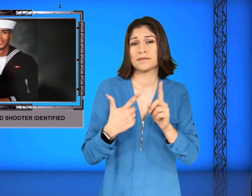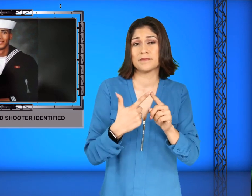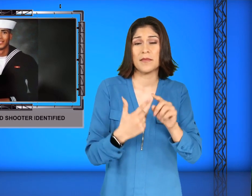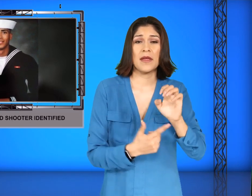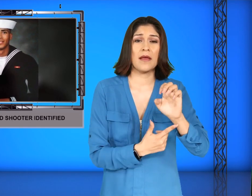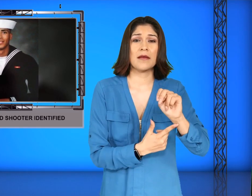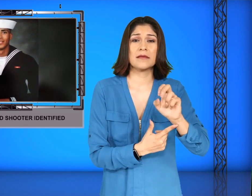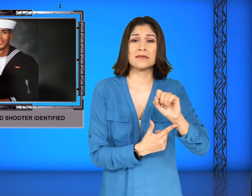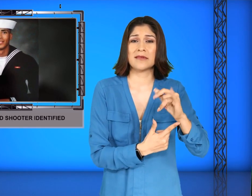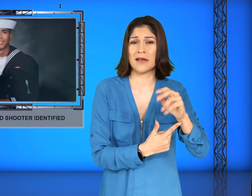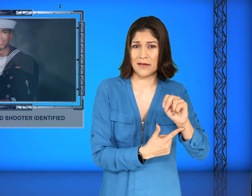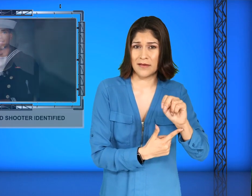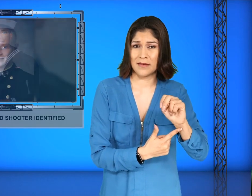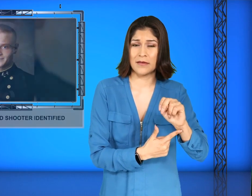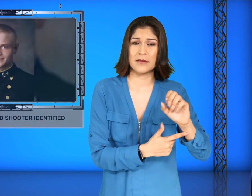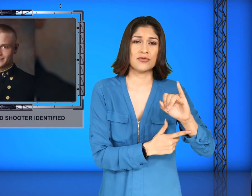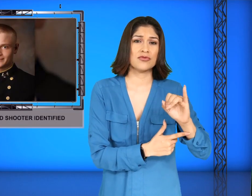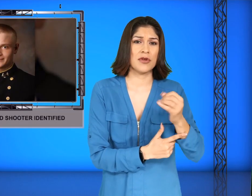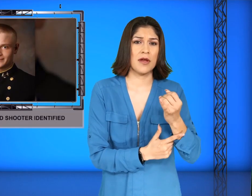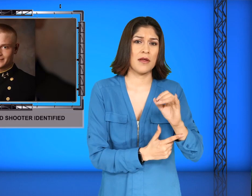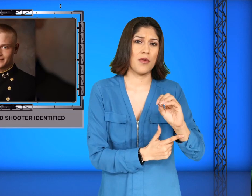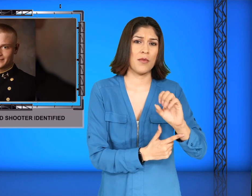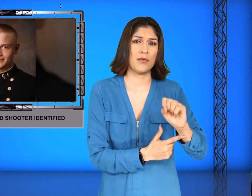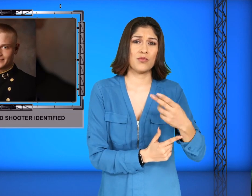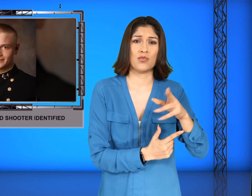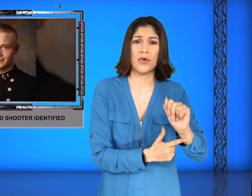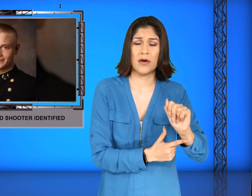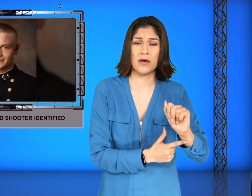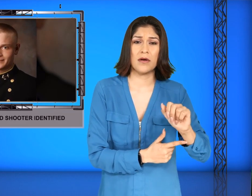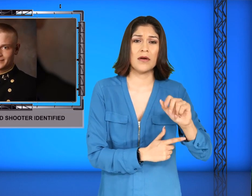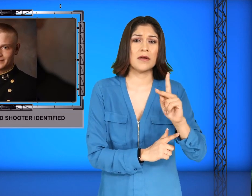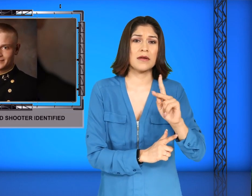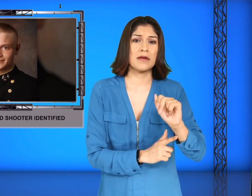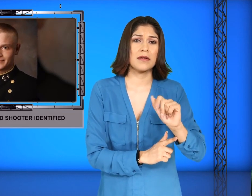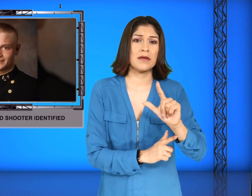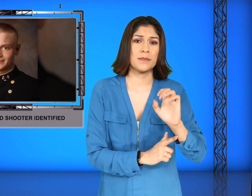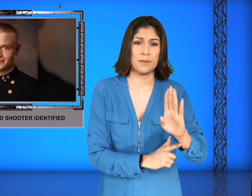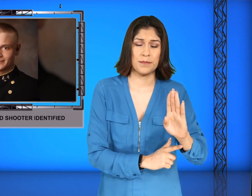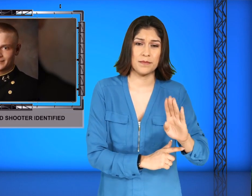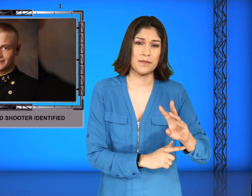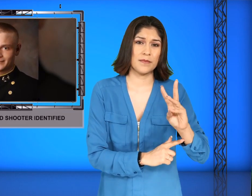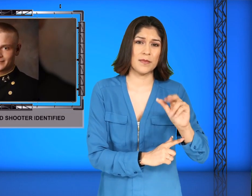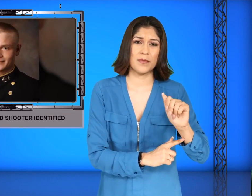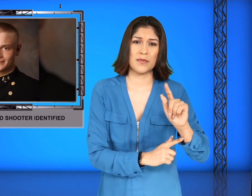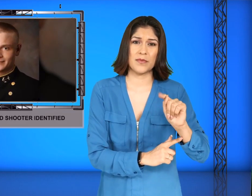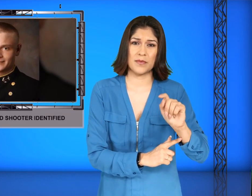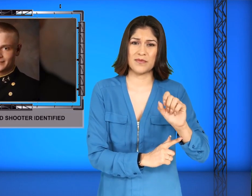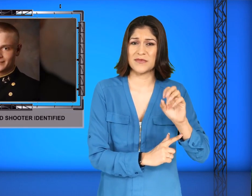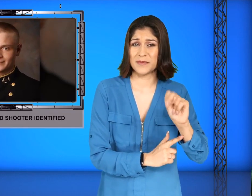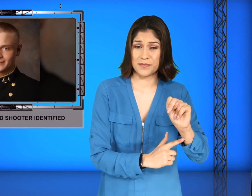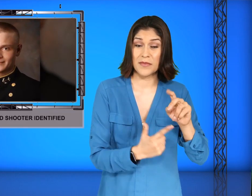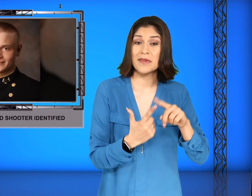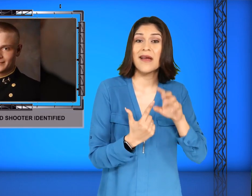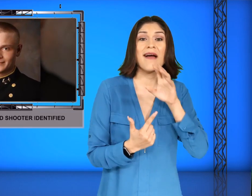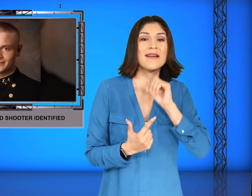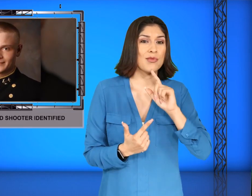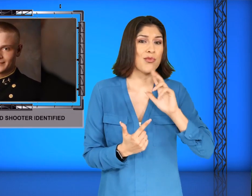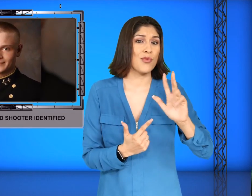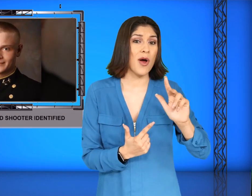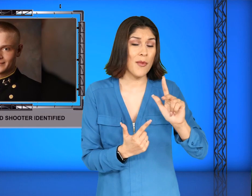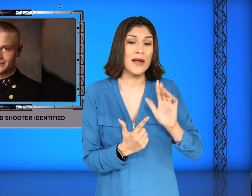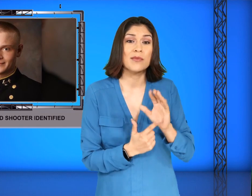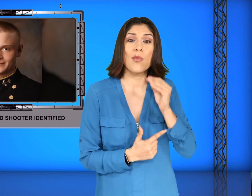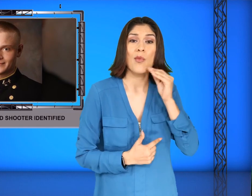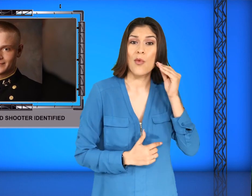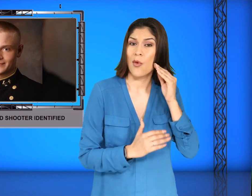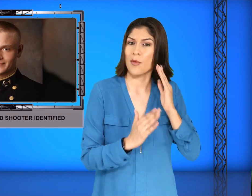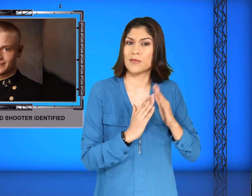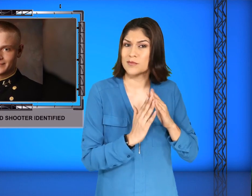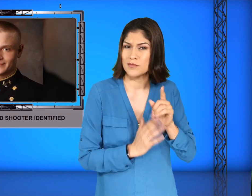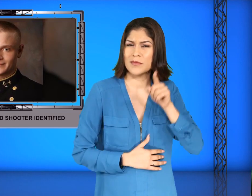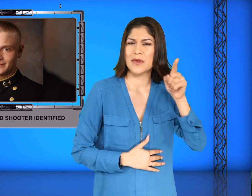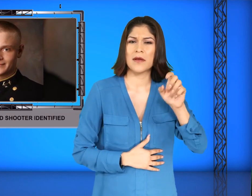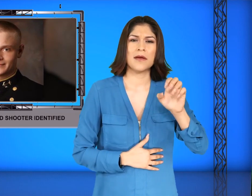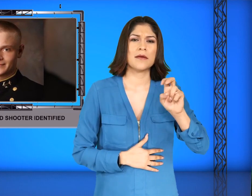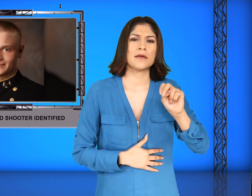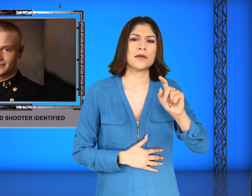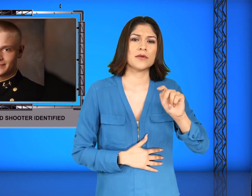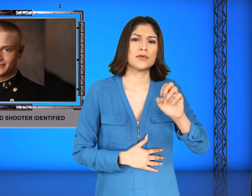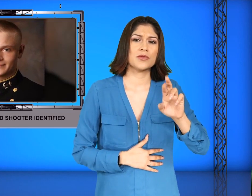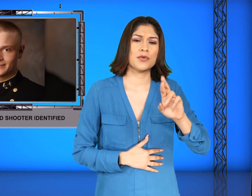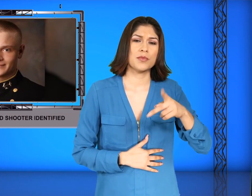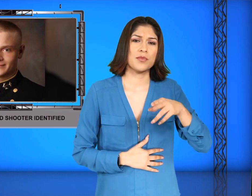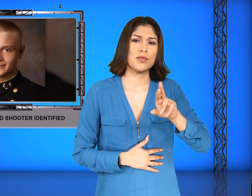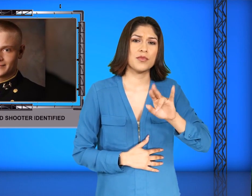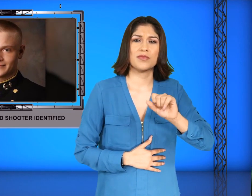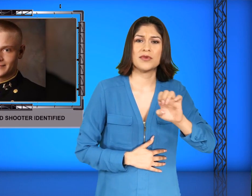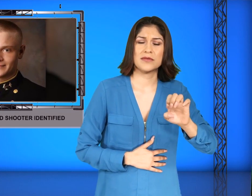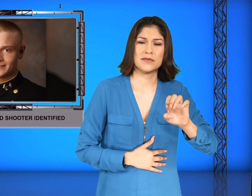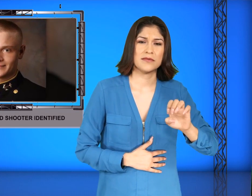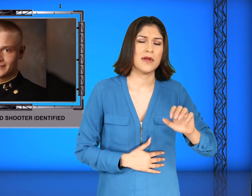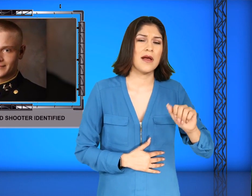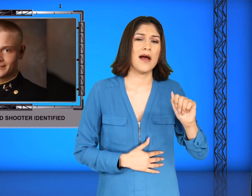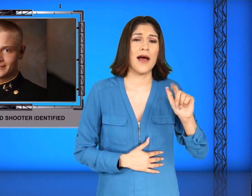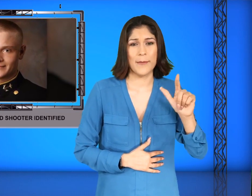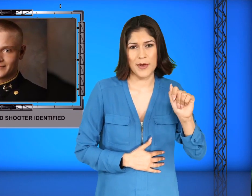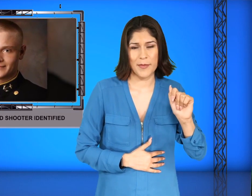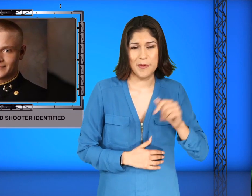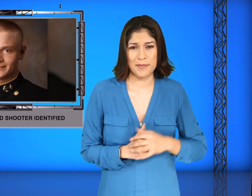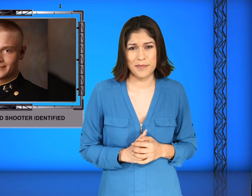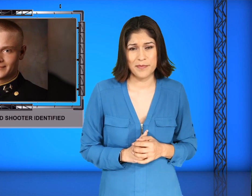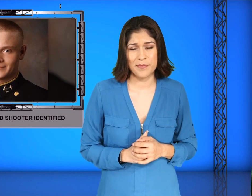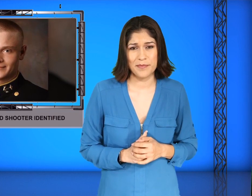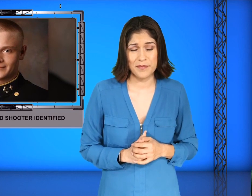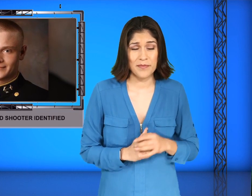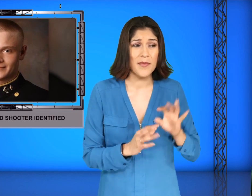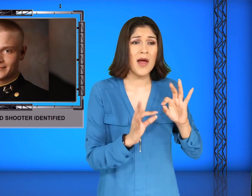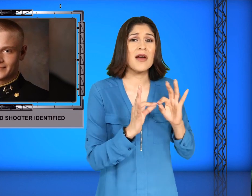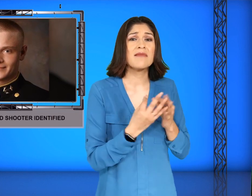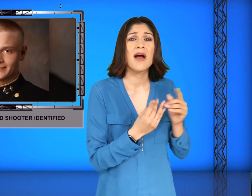Twenty-three-year-old ensign Joshua Kaleb Watson of Enterprise, Alabama was also killed.